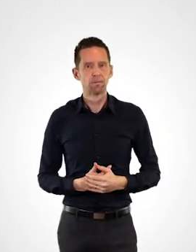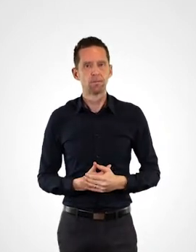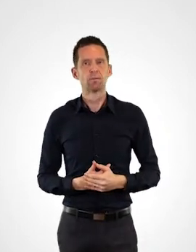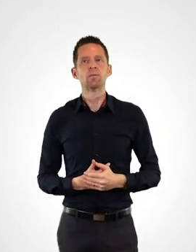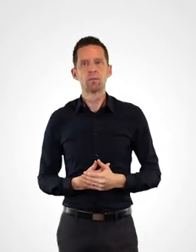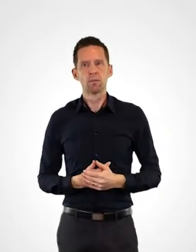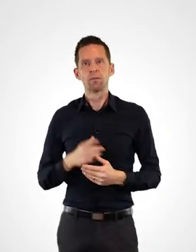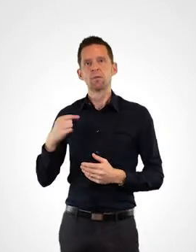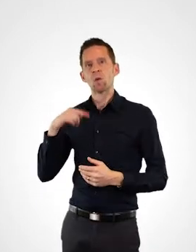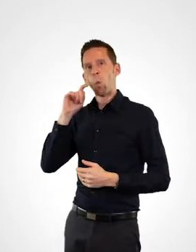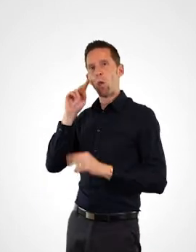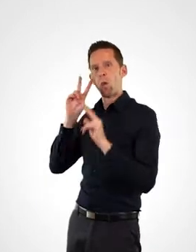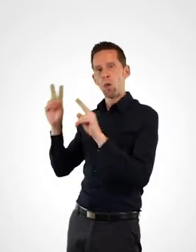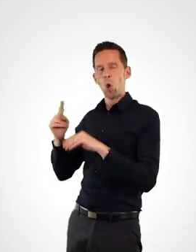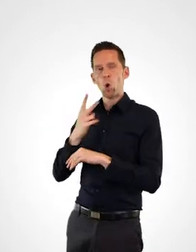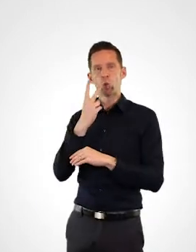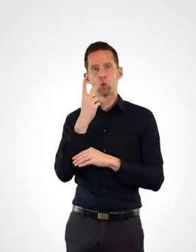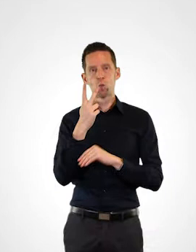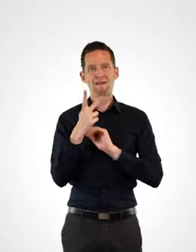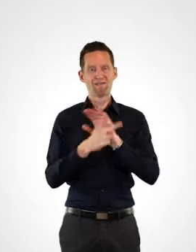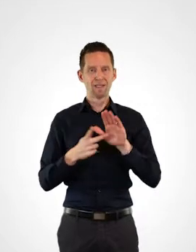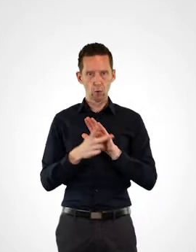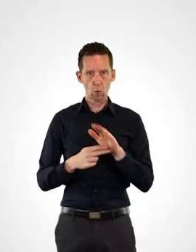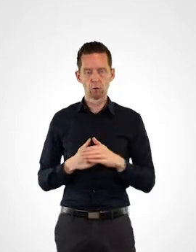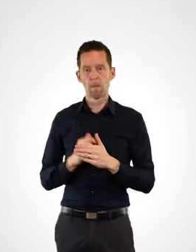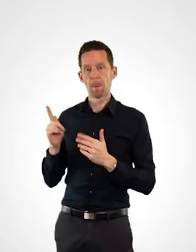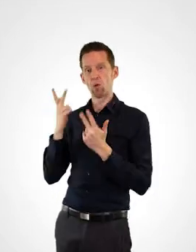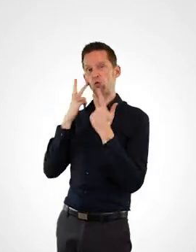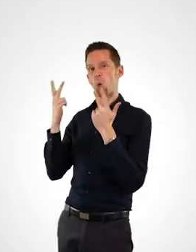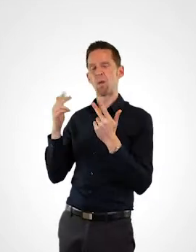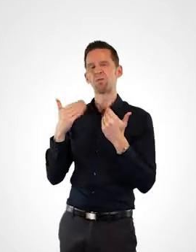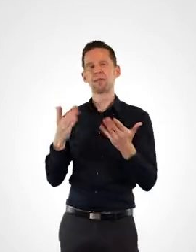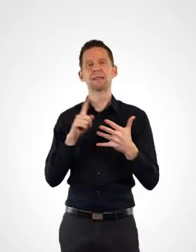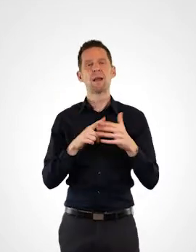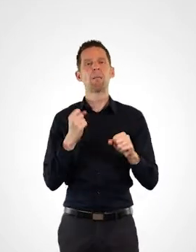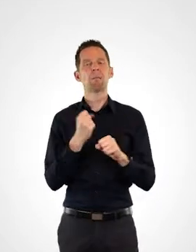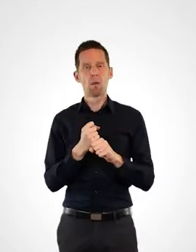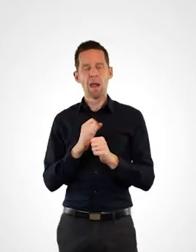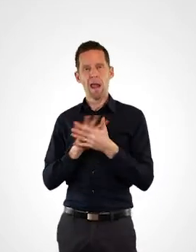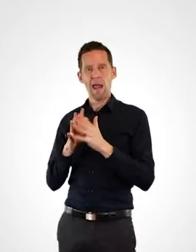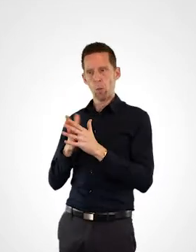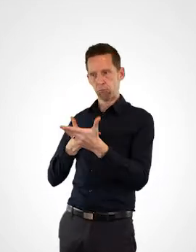So now let's take a look at two very short videos that show an example of